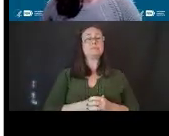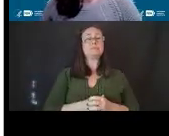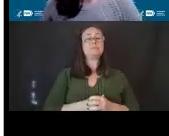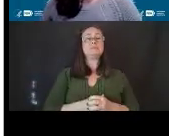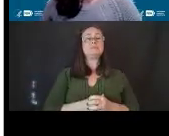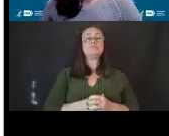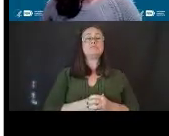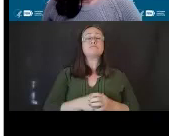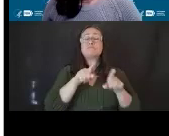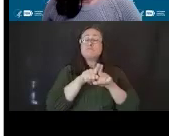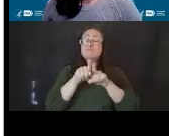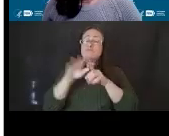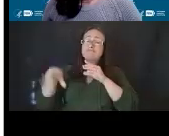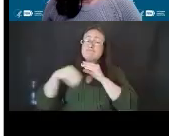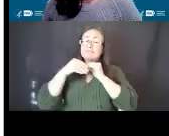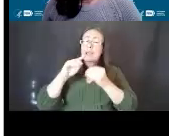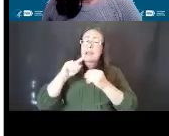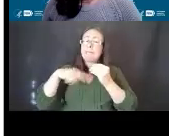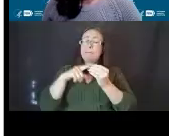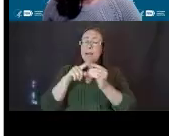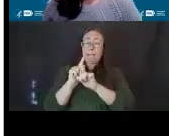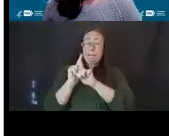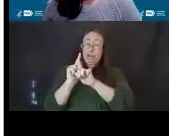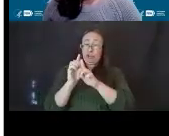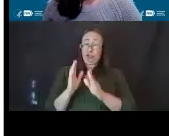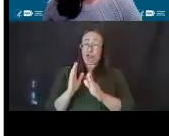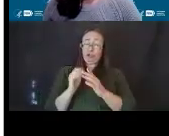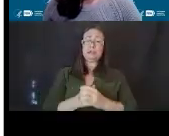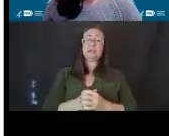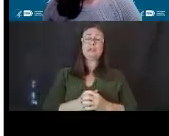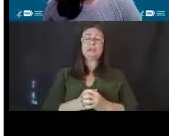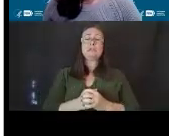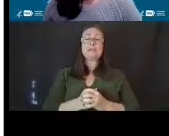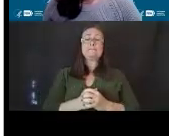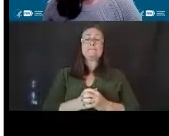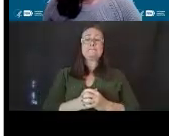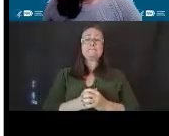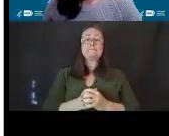within RePORTER is called Matchmaker, and with Matchmaker,